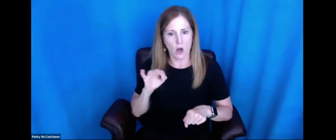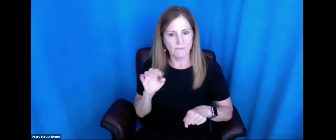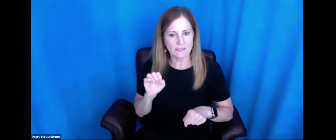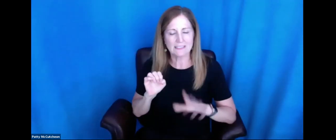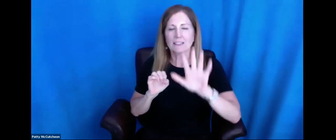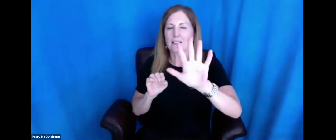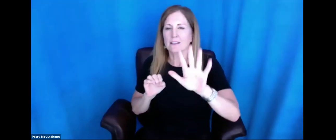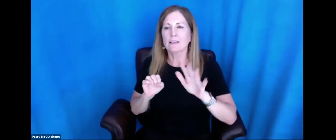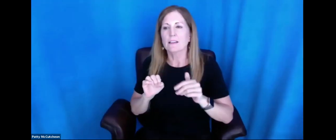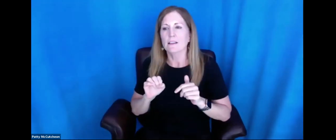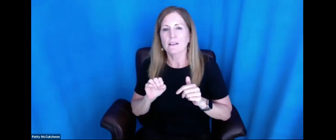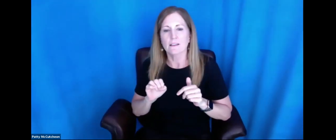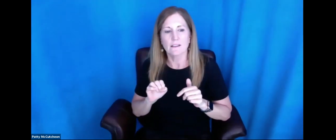And democrats --